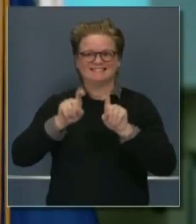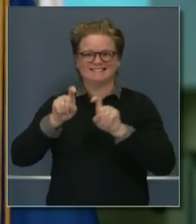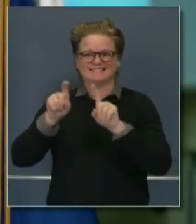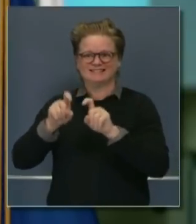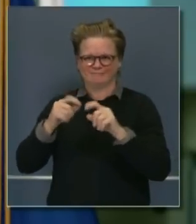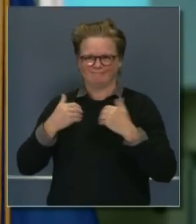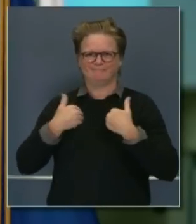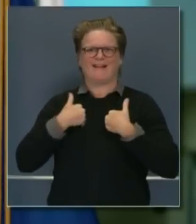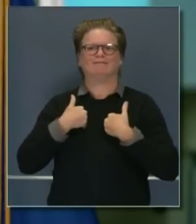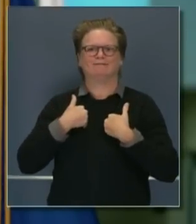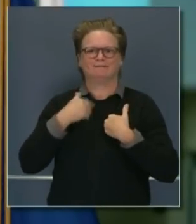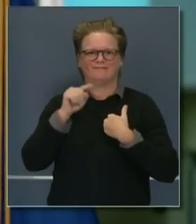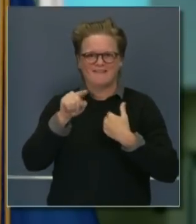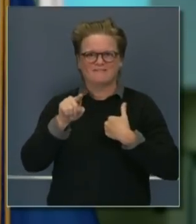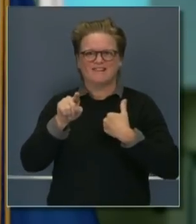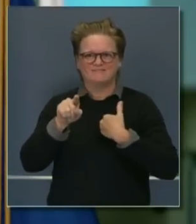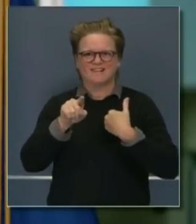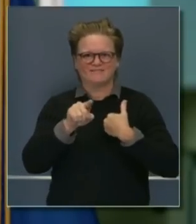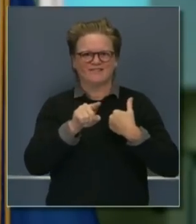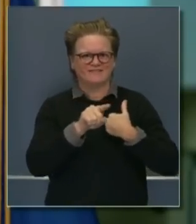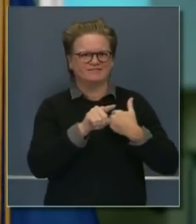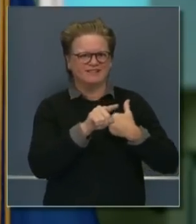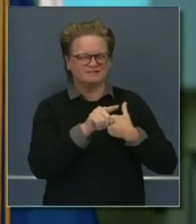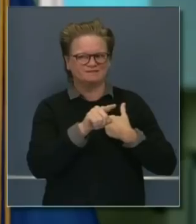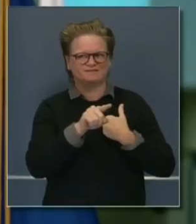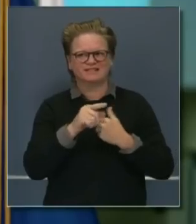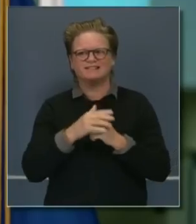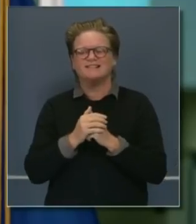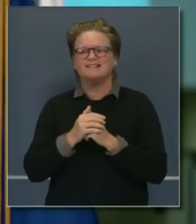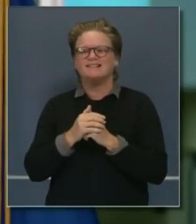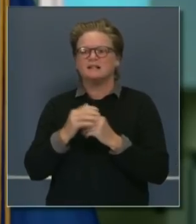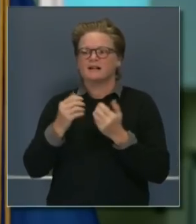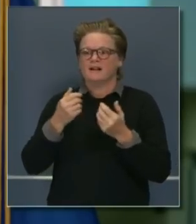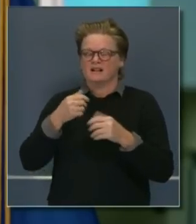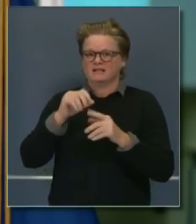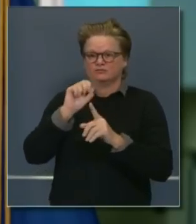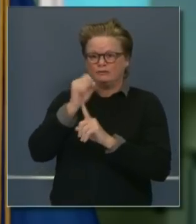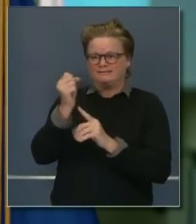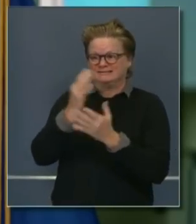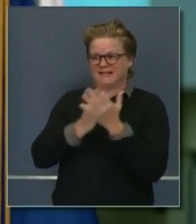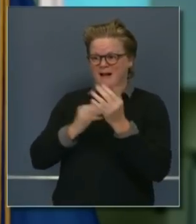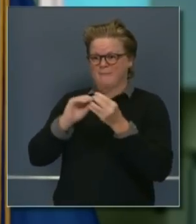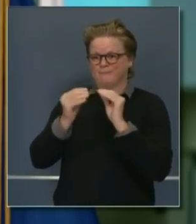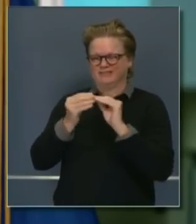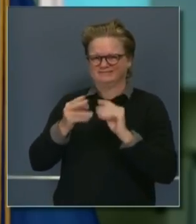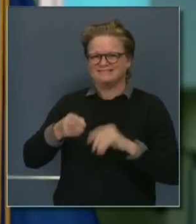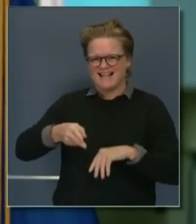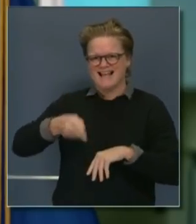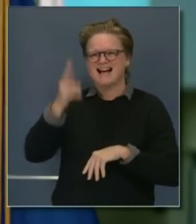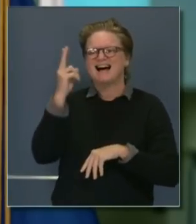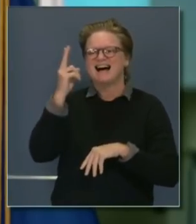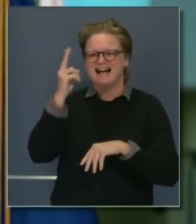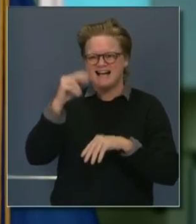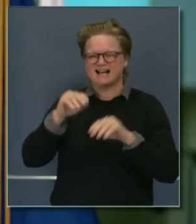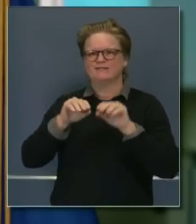BAY AND INTERIOR VALLEYS. THE POSITIVITY RATES IN MANY, MANY STATES, IN MOST